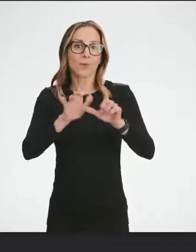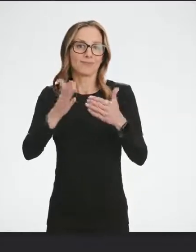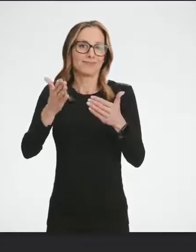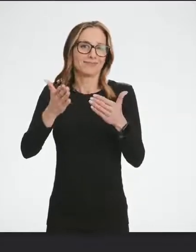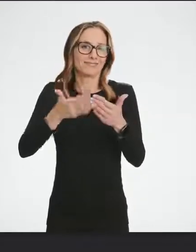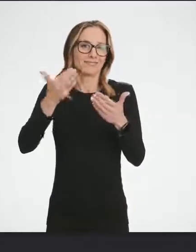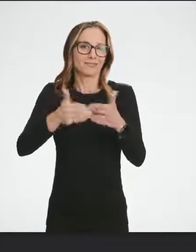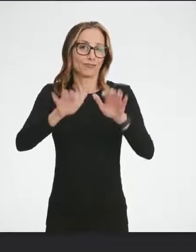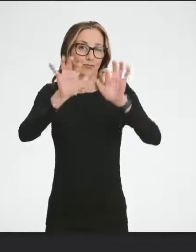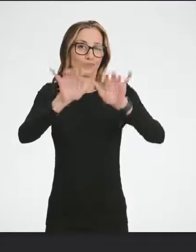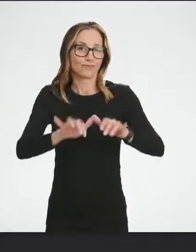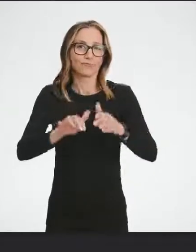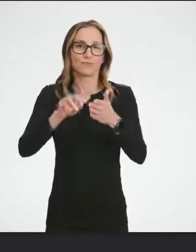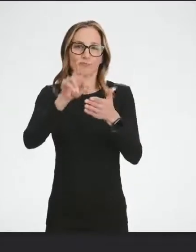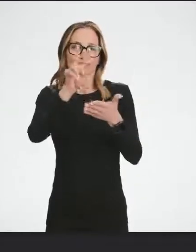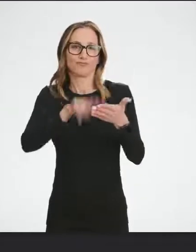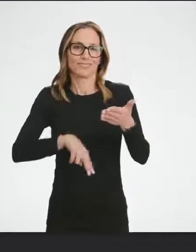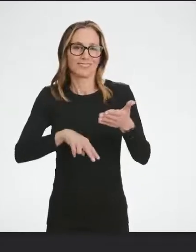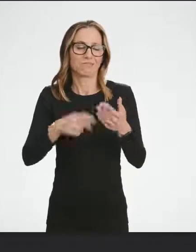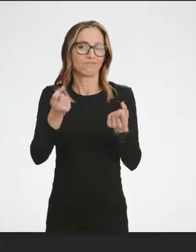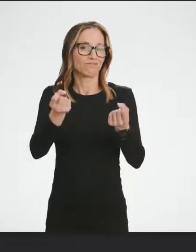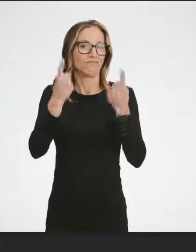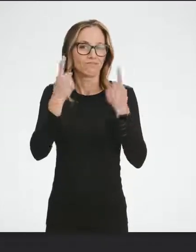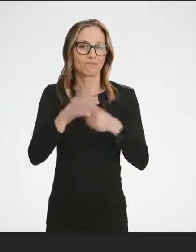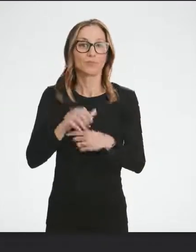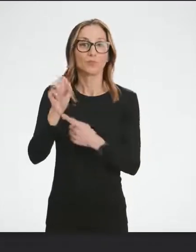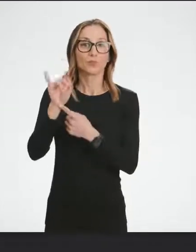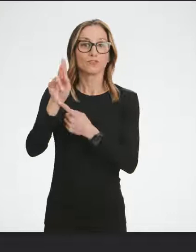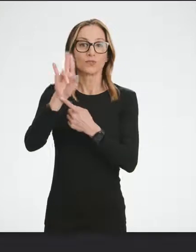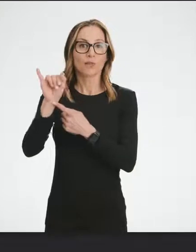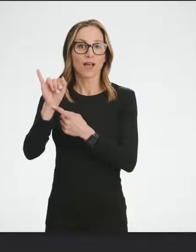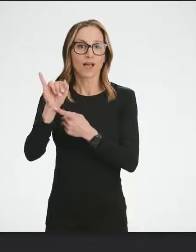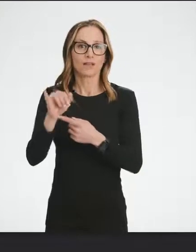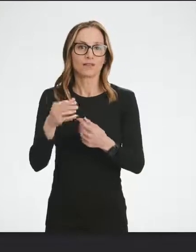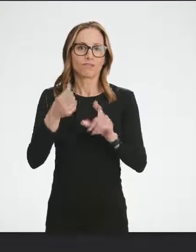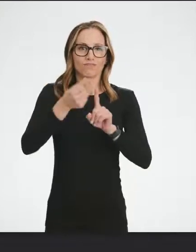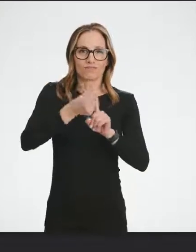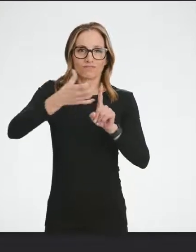SwiftUI continues to grow to offer many more types of interface elements.